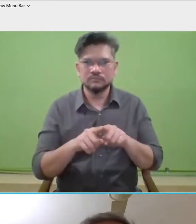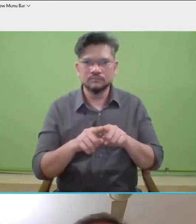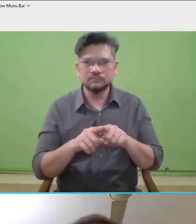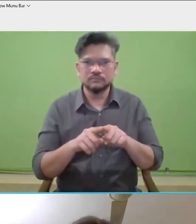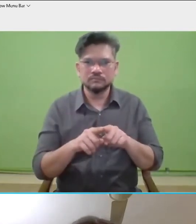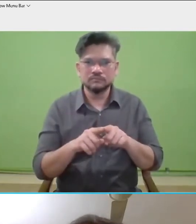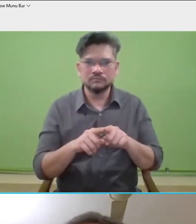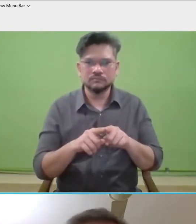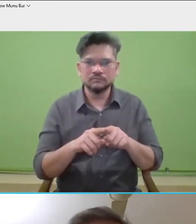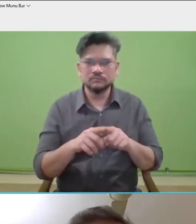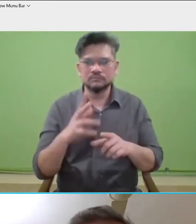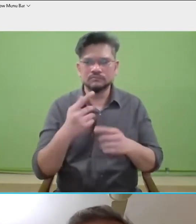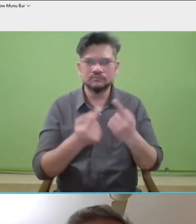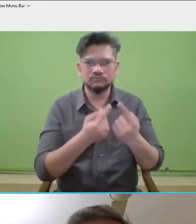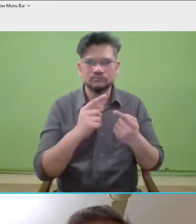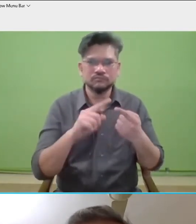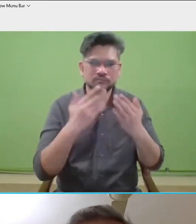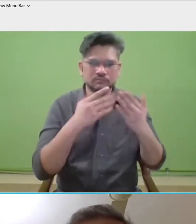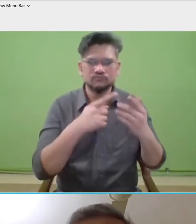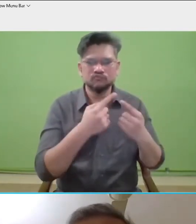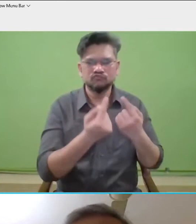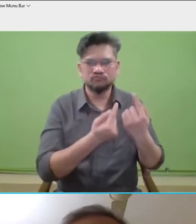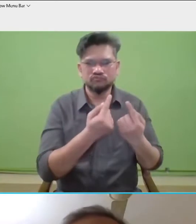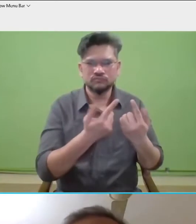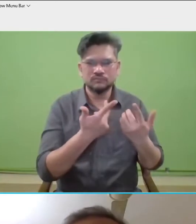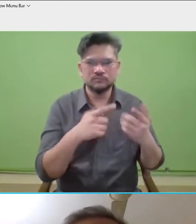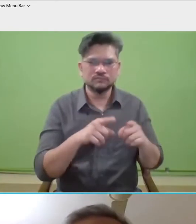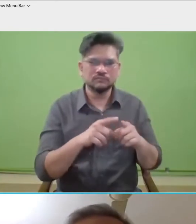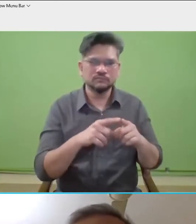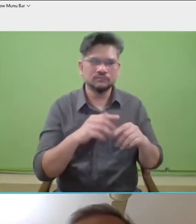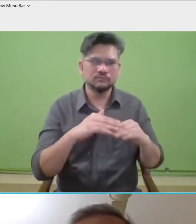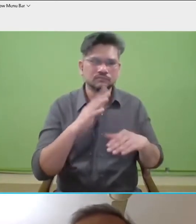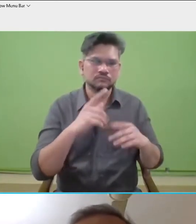you know politics of education really the dominant way that education is imparted